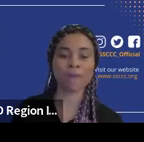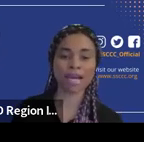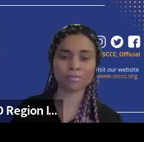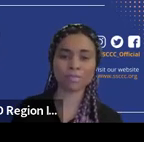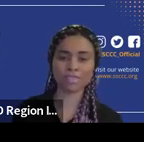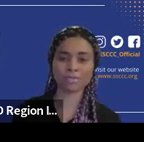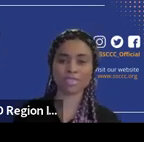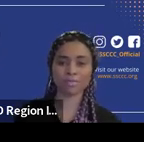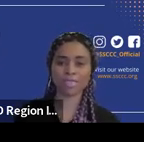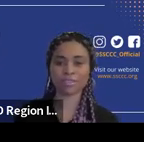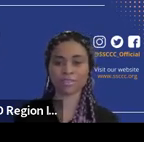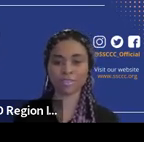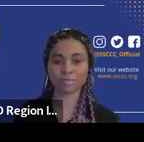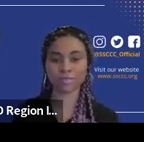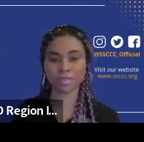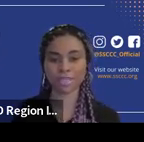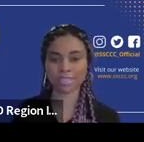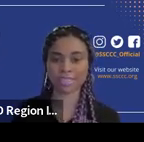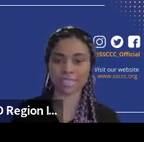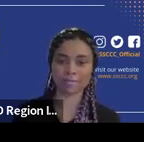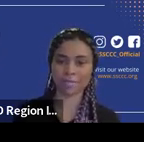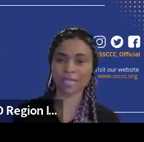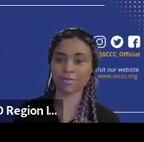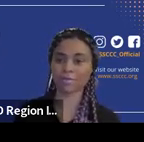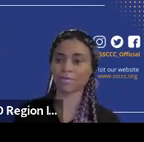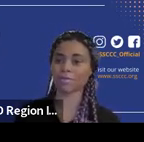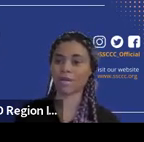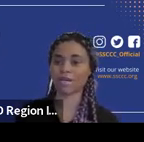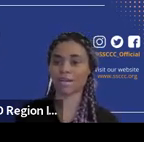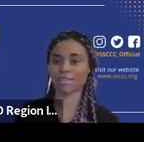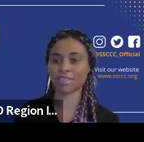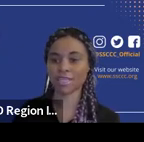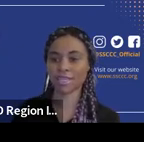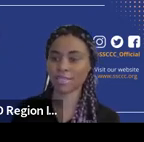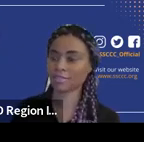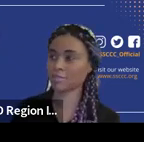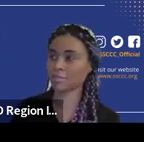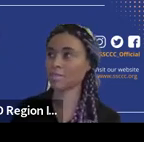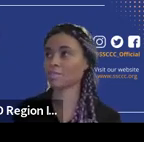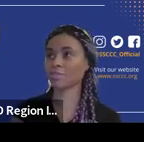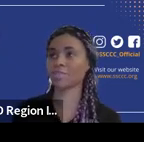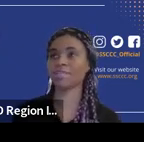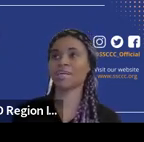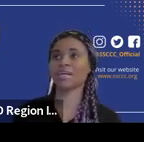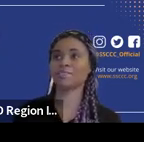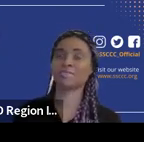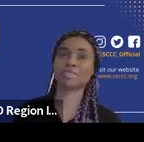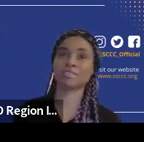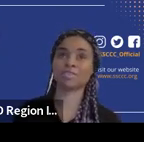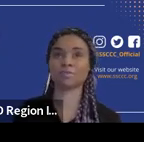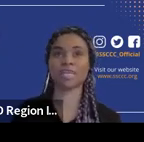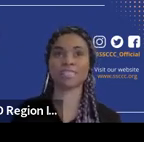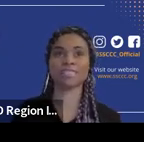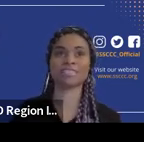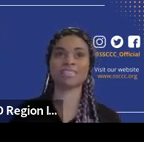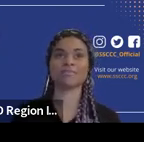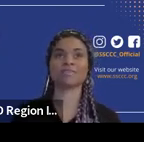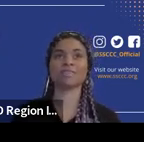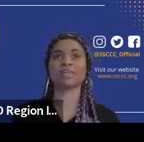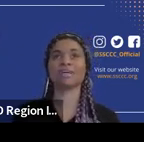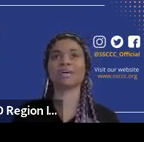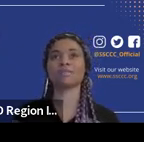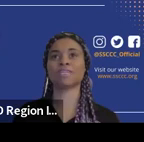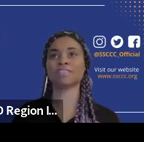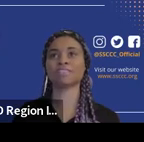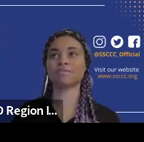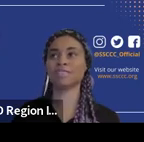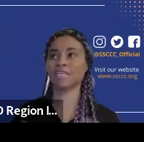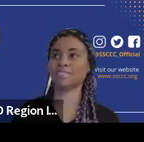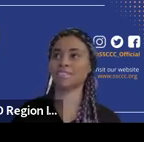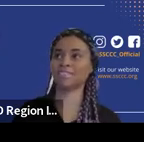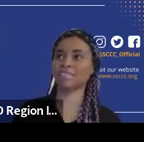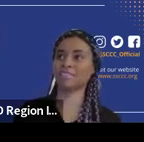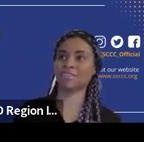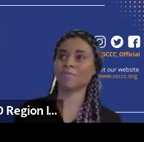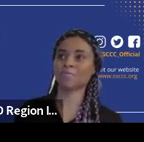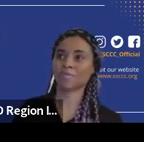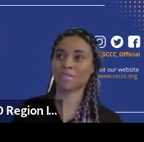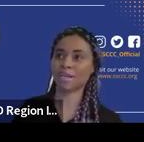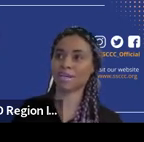My experiences with DPS services has been various they've been helpful through my college. That's journey, such as transportation, different accommodations, testing, and such.